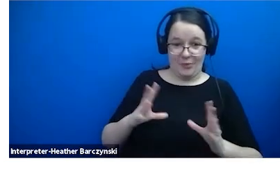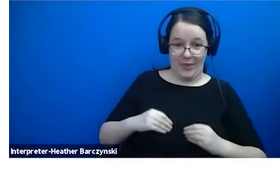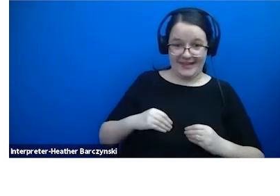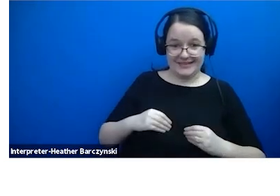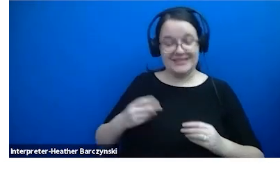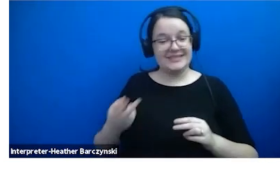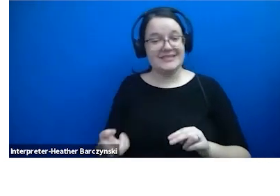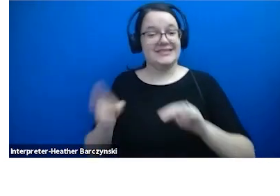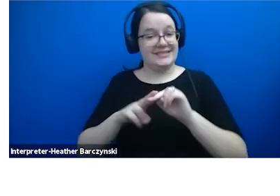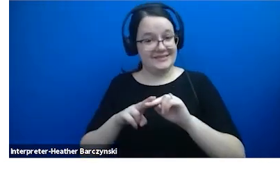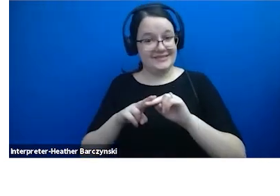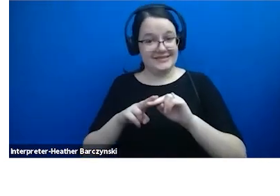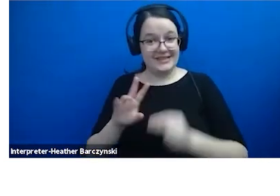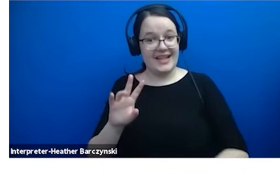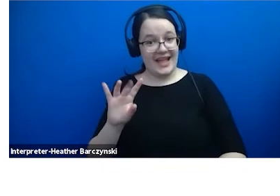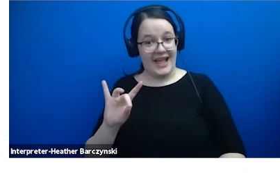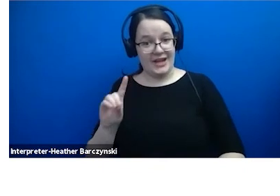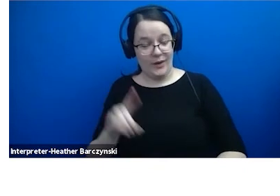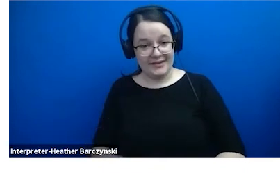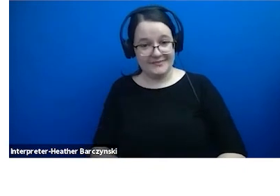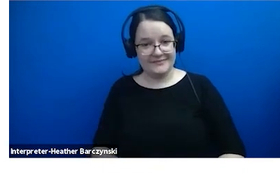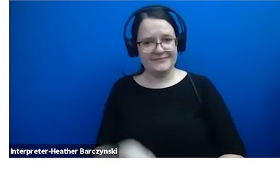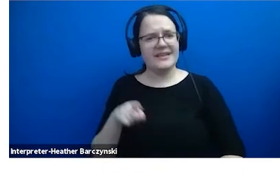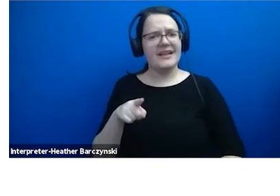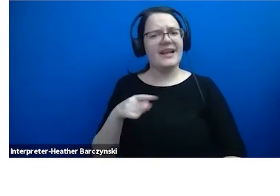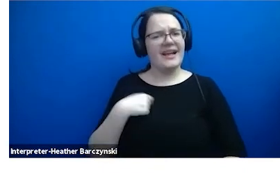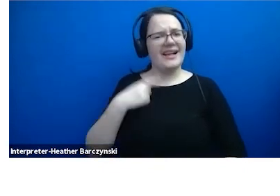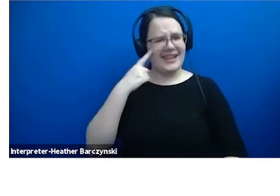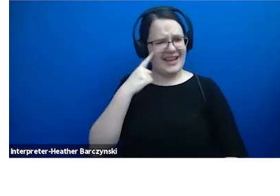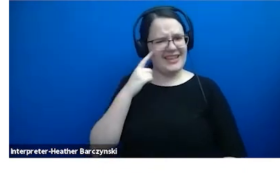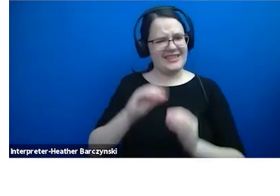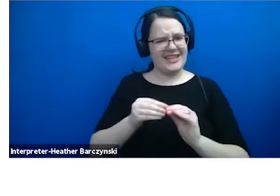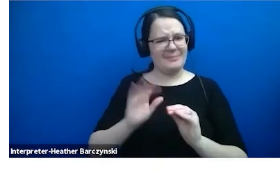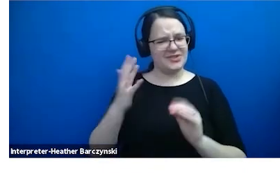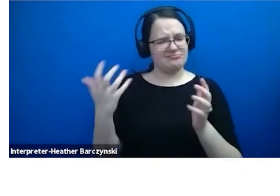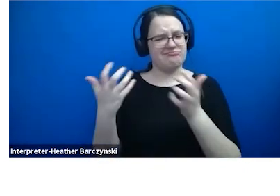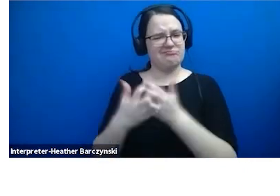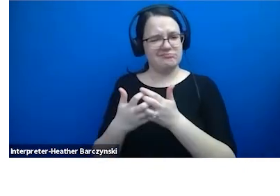actually pretty comparable with acceptance of seasonal influenza vaccines so i think it is